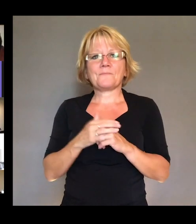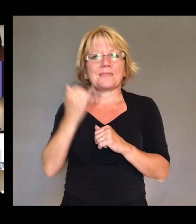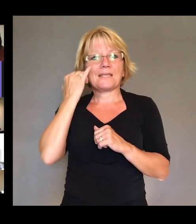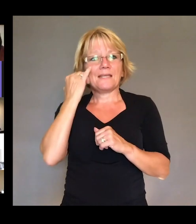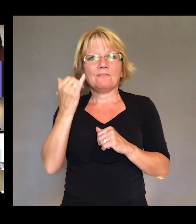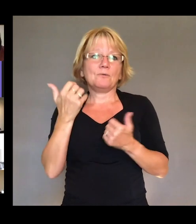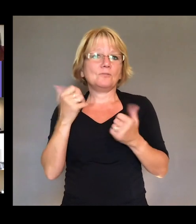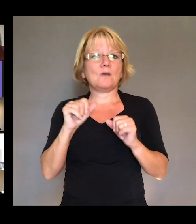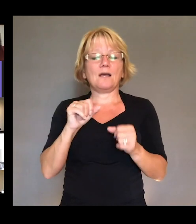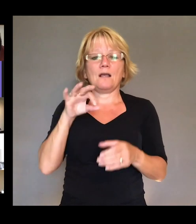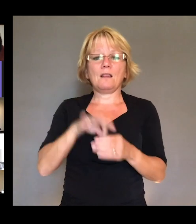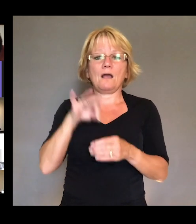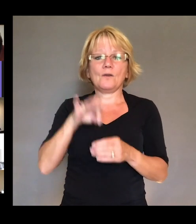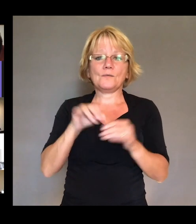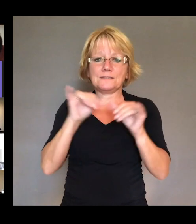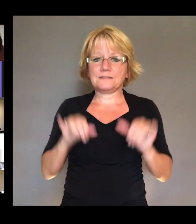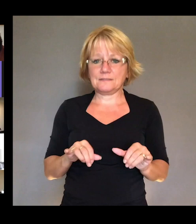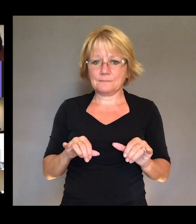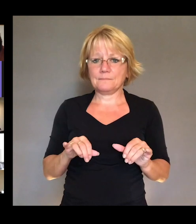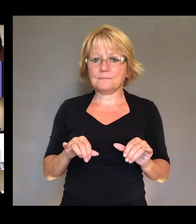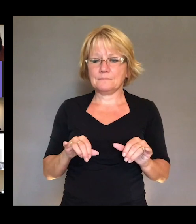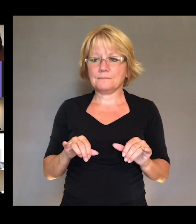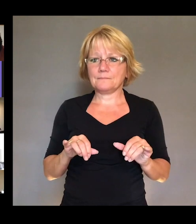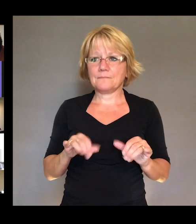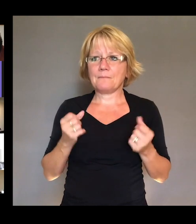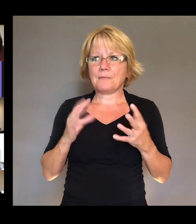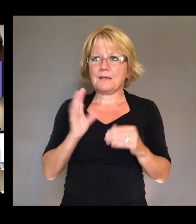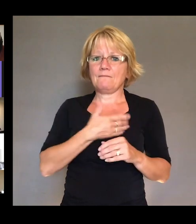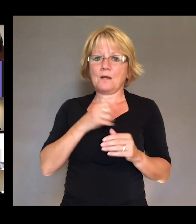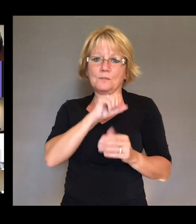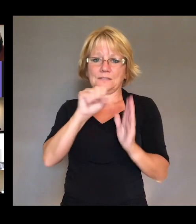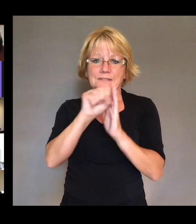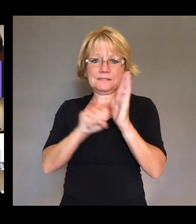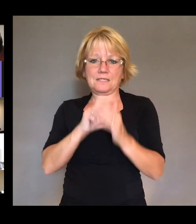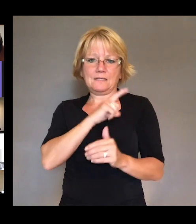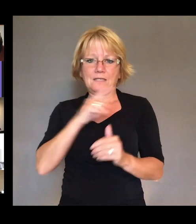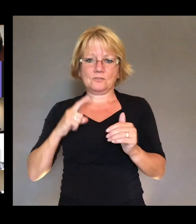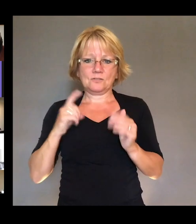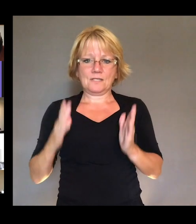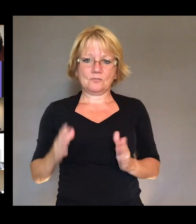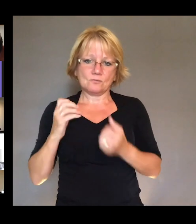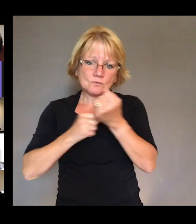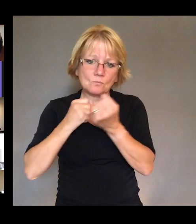Even if we were to go to a lottery system, which many of our state legislatures are arguing in favor of,